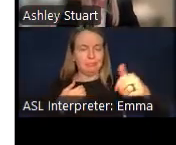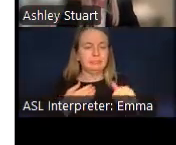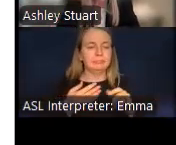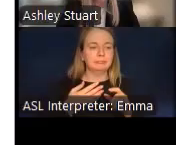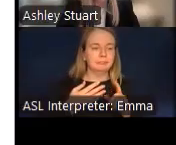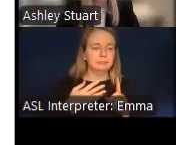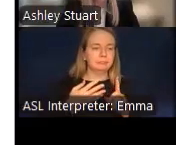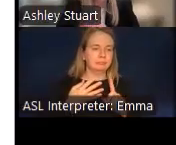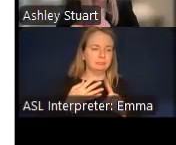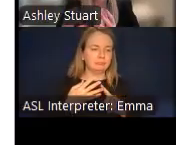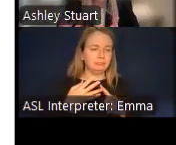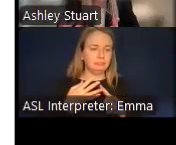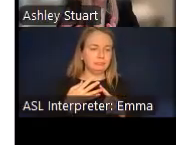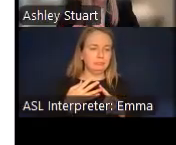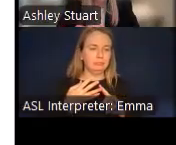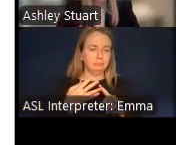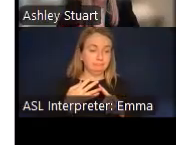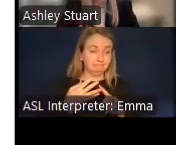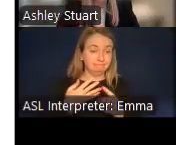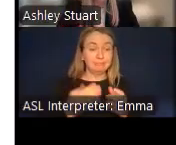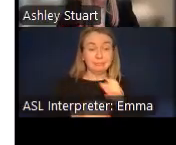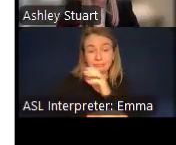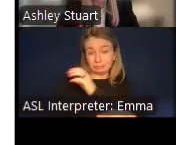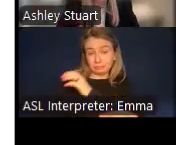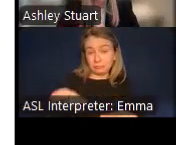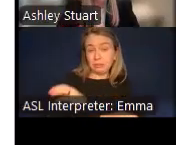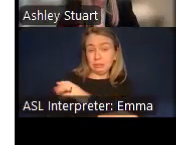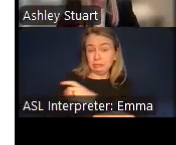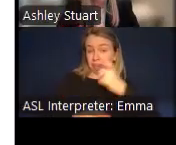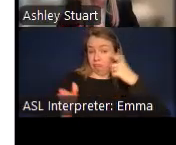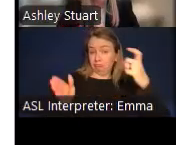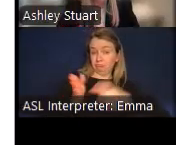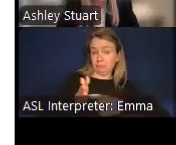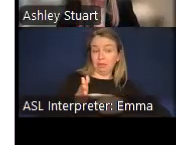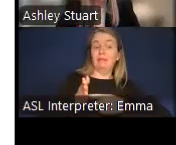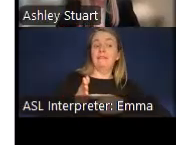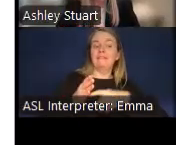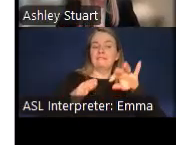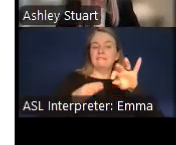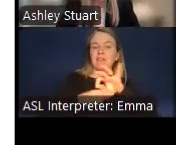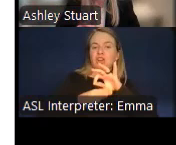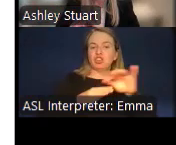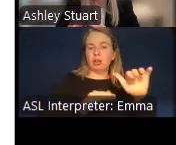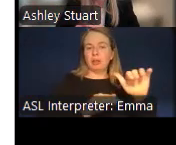there is clinically significant functional impairment. Examples